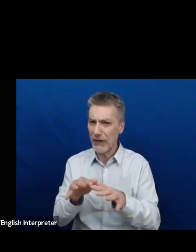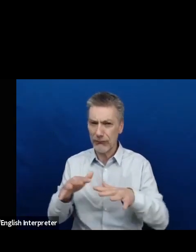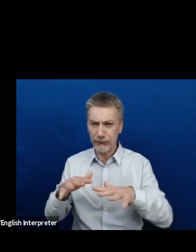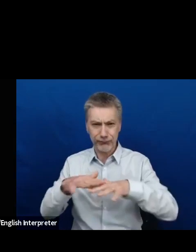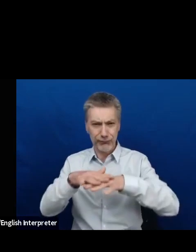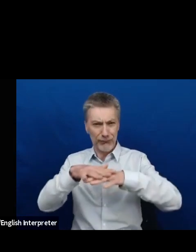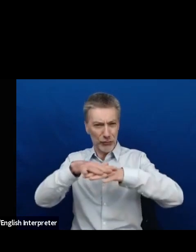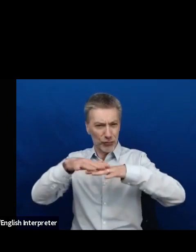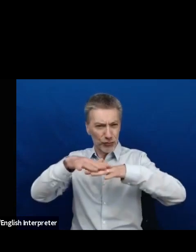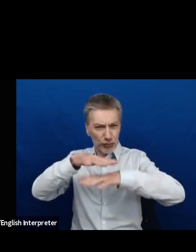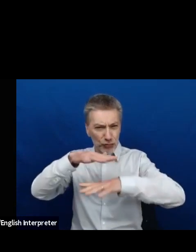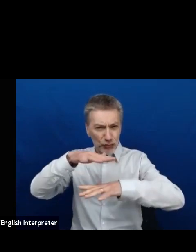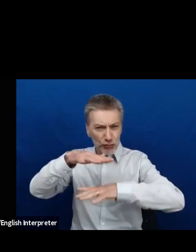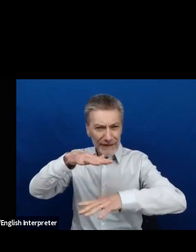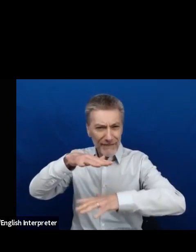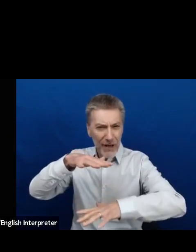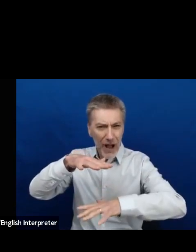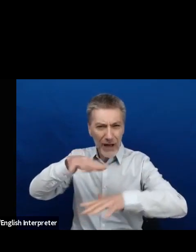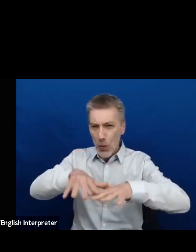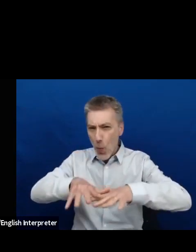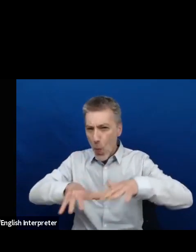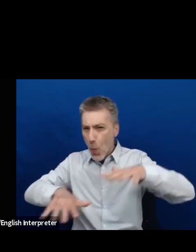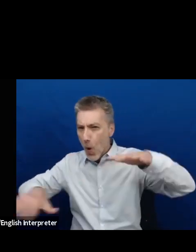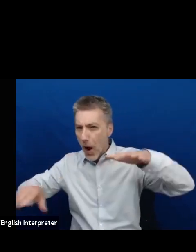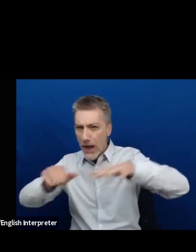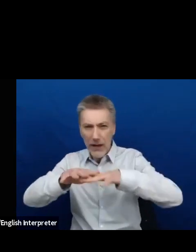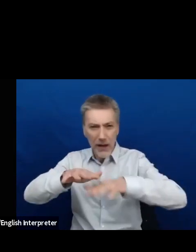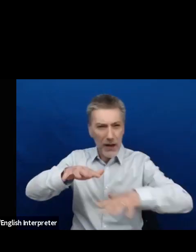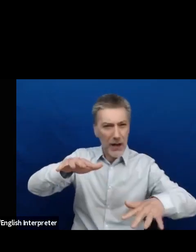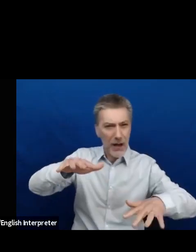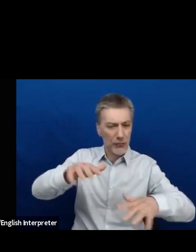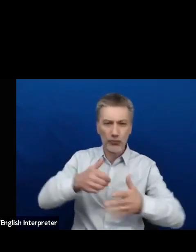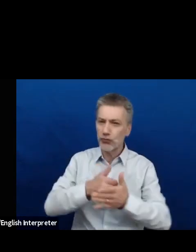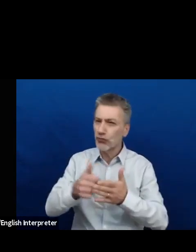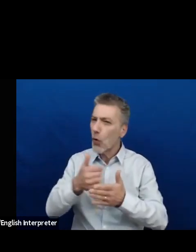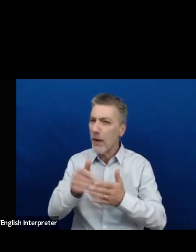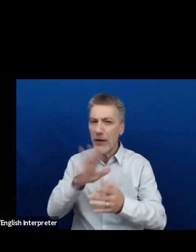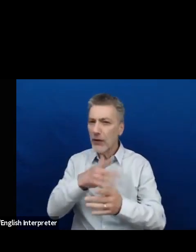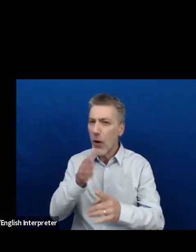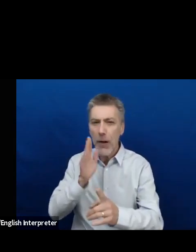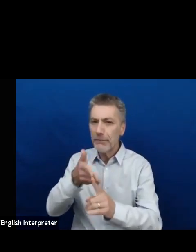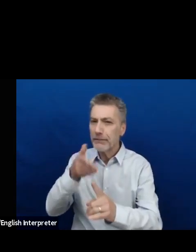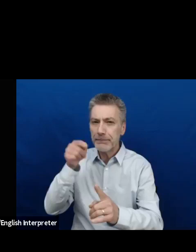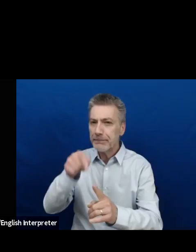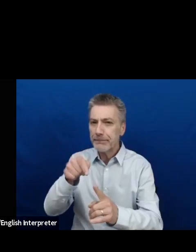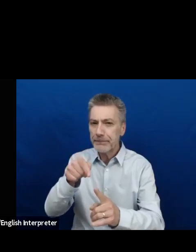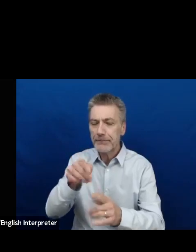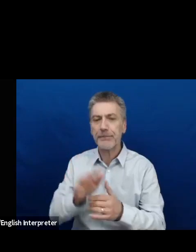state as understood in national terms. And yet